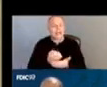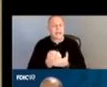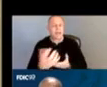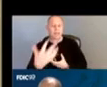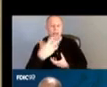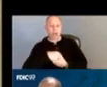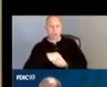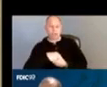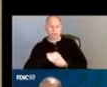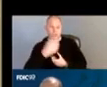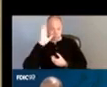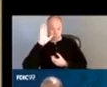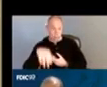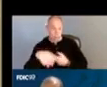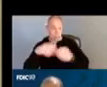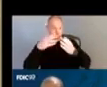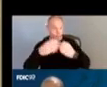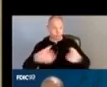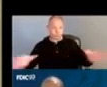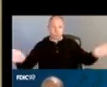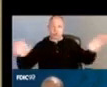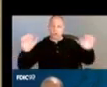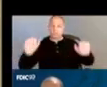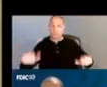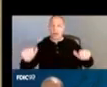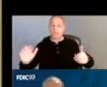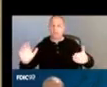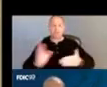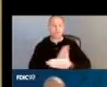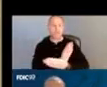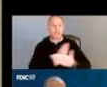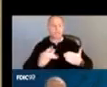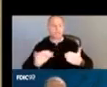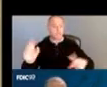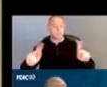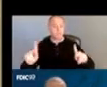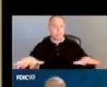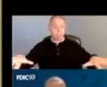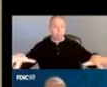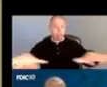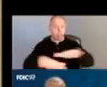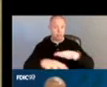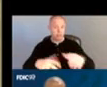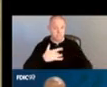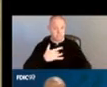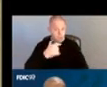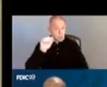the broadest possible spectrum of the population feel that they can work with the bank to have